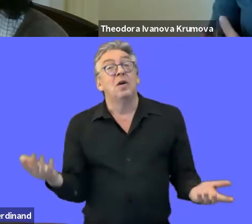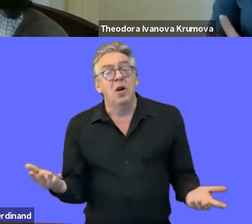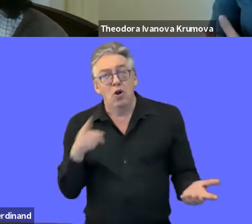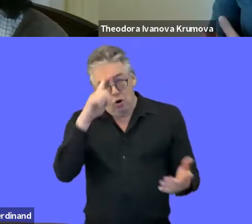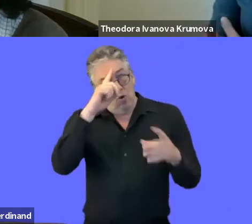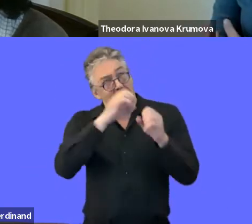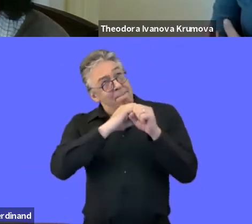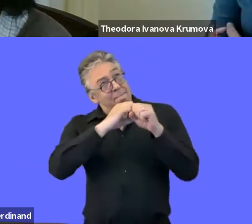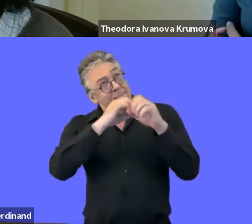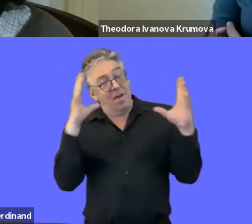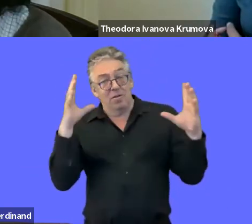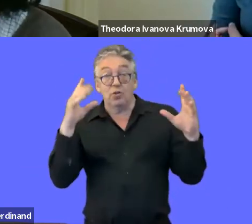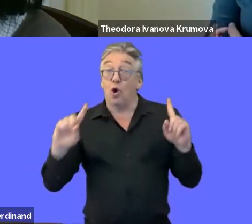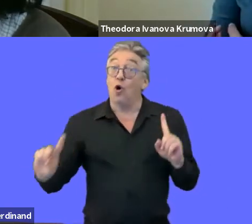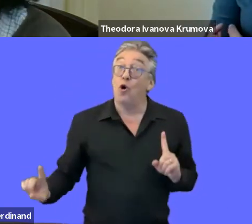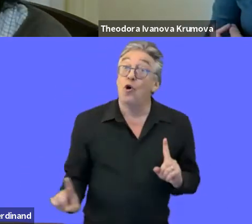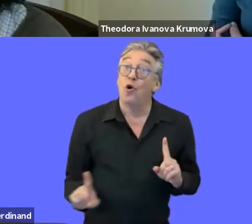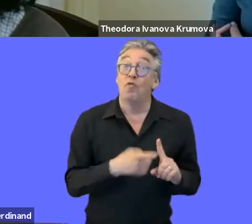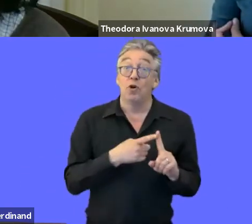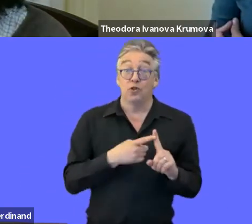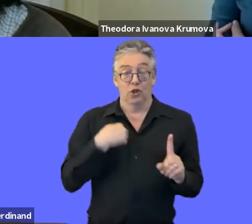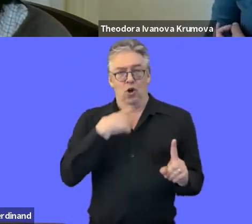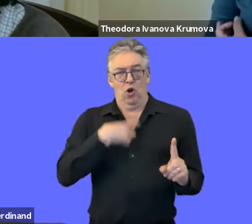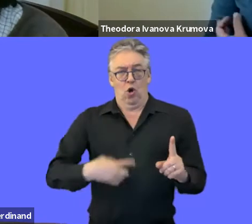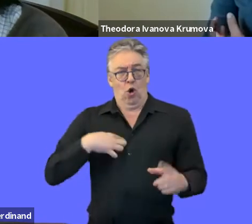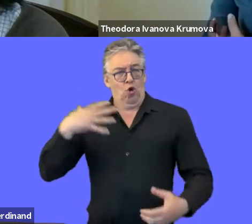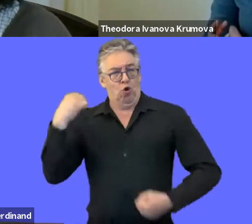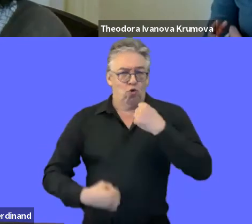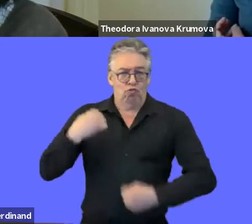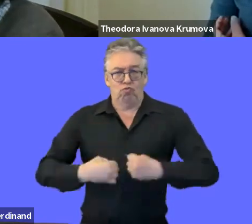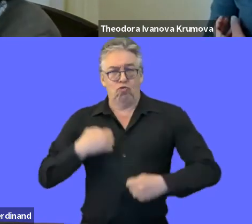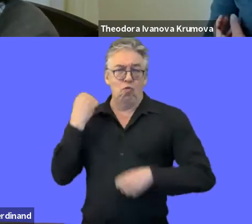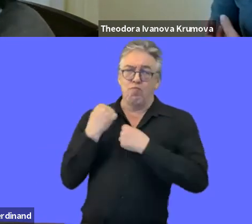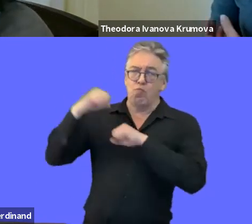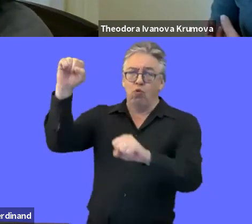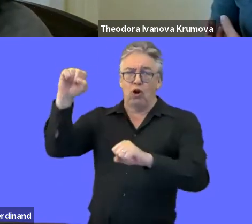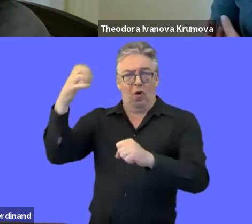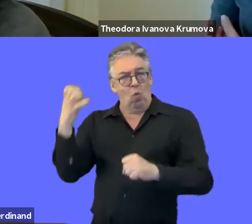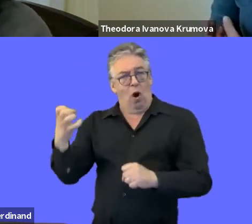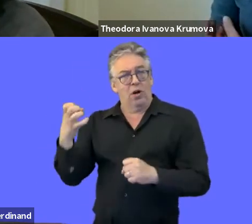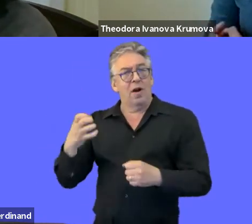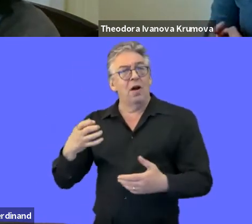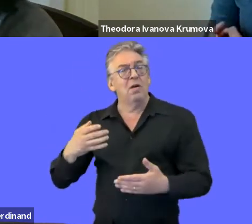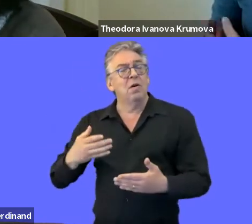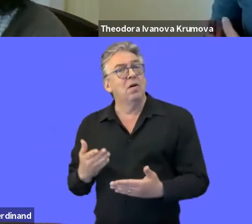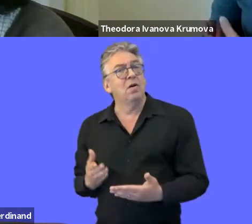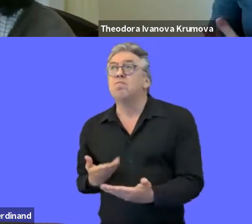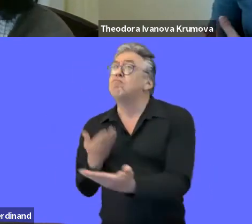when you submit an individual complaint, then there is a filtering process,